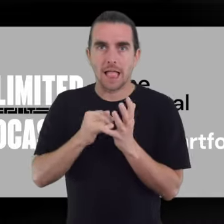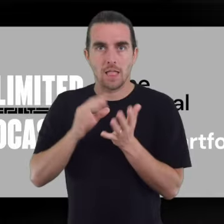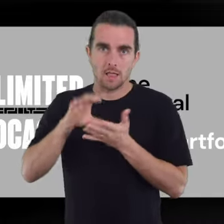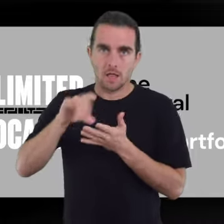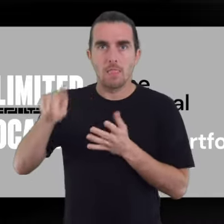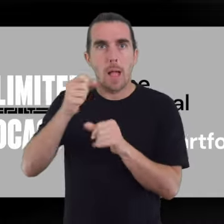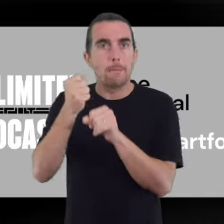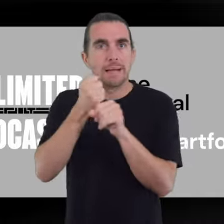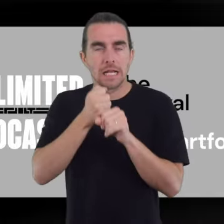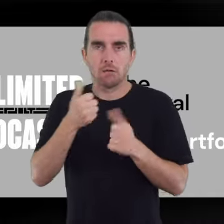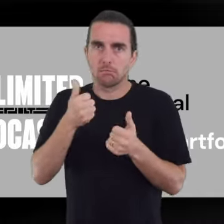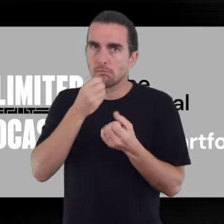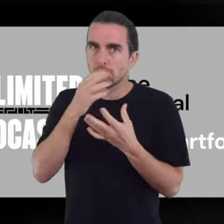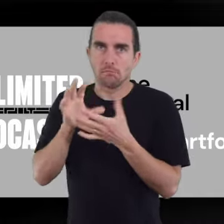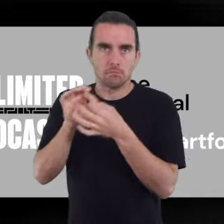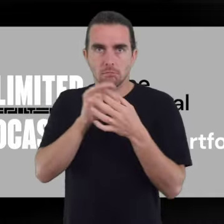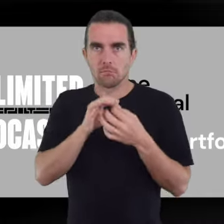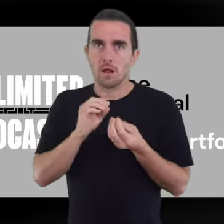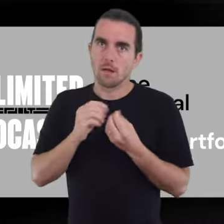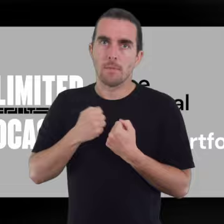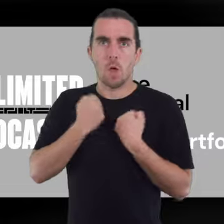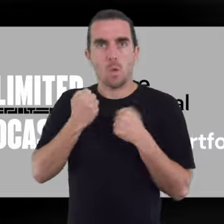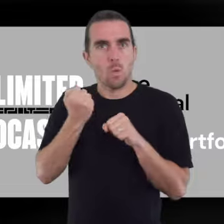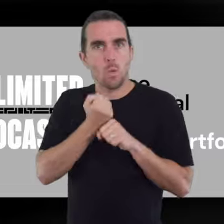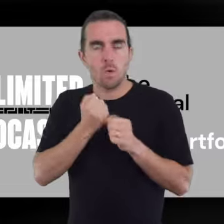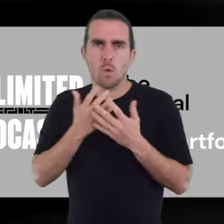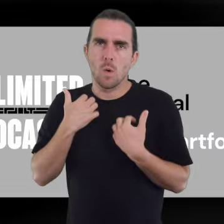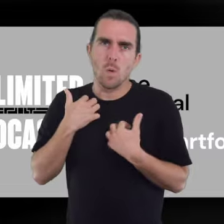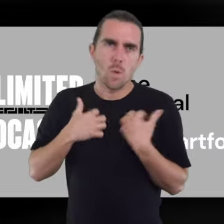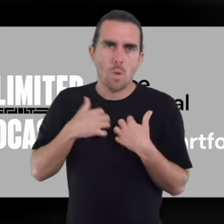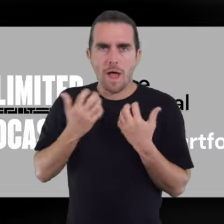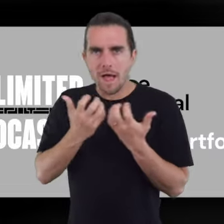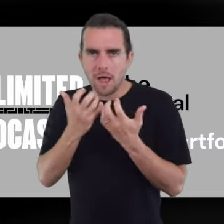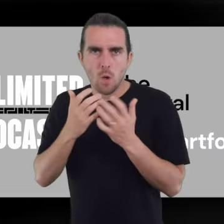That really intersected with my kind of own practice of making, because I was really interested